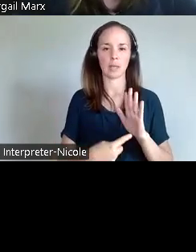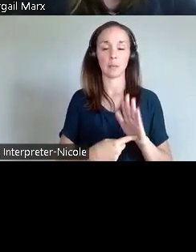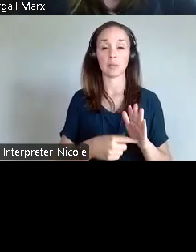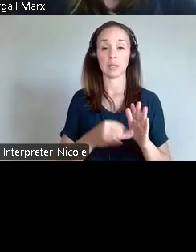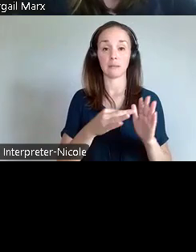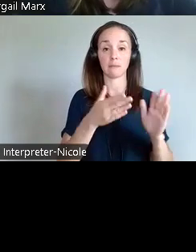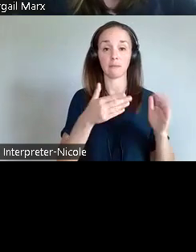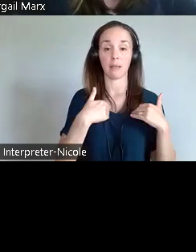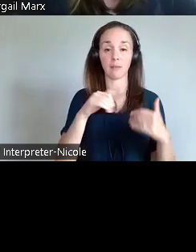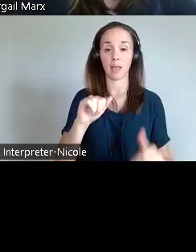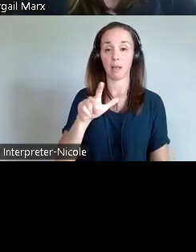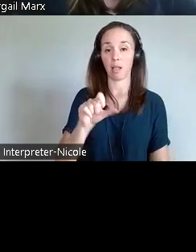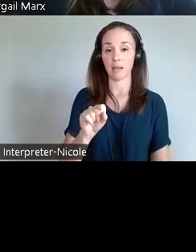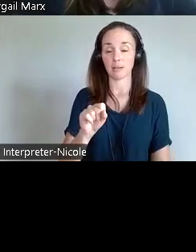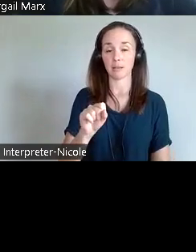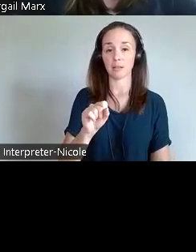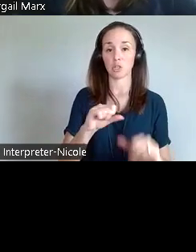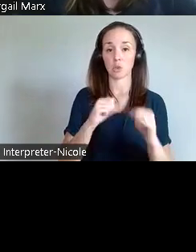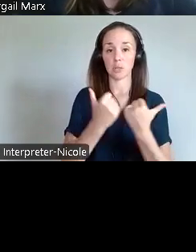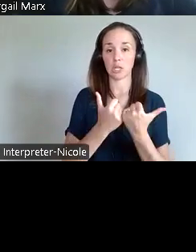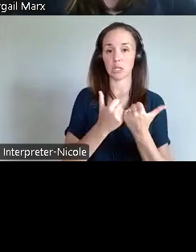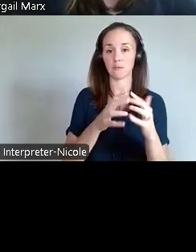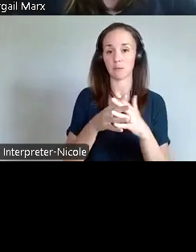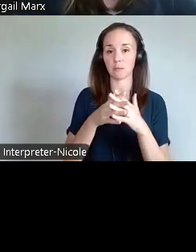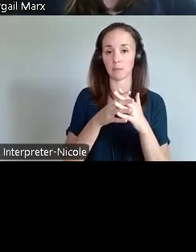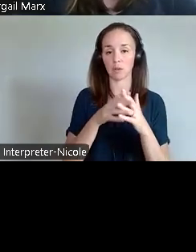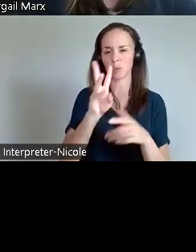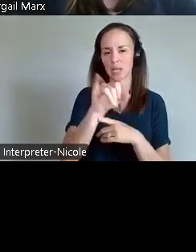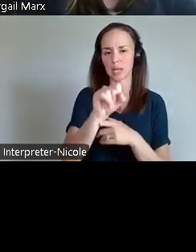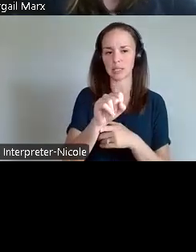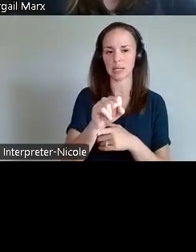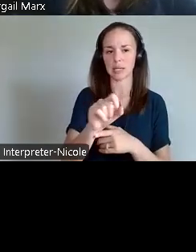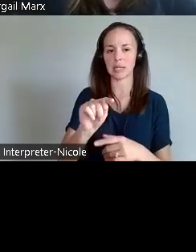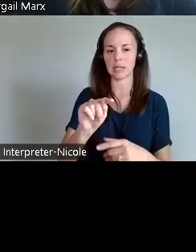The ALS association of Wisconsin or Team Gleason is a national organization,